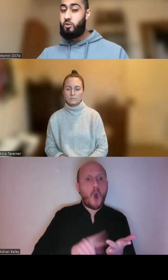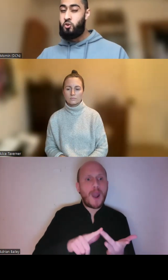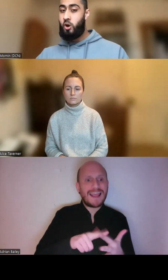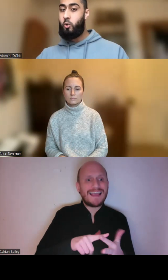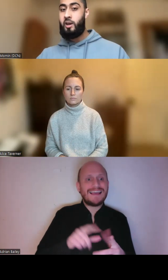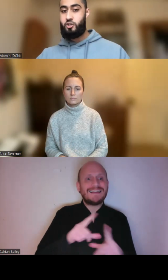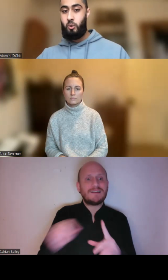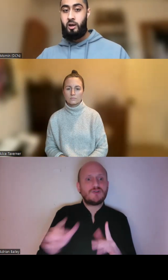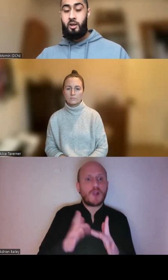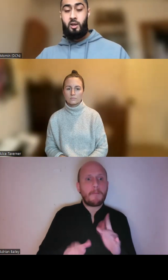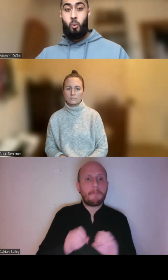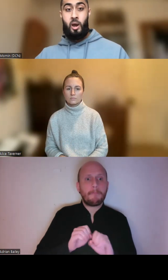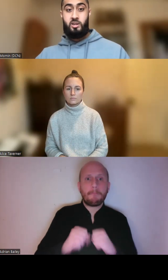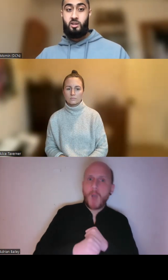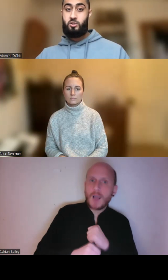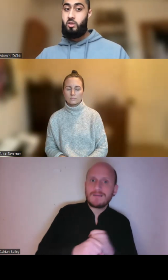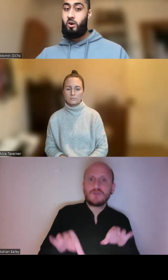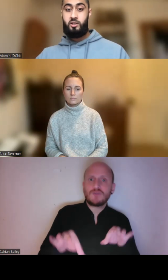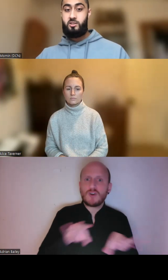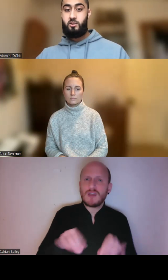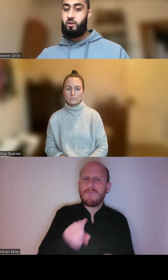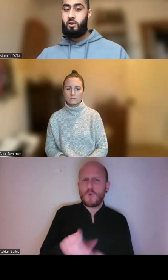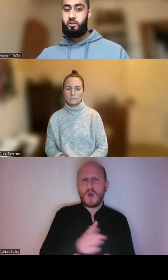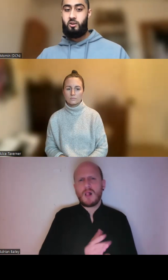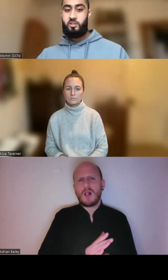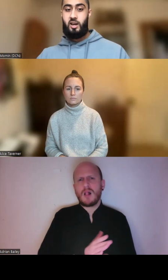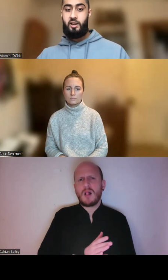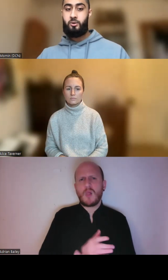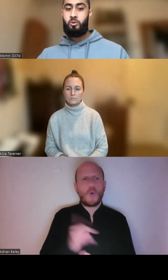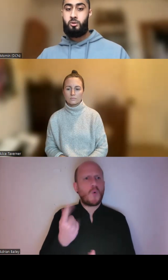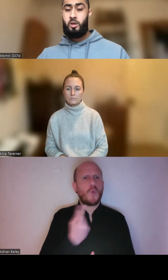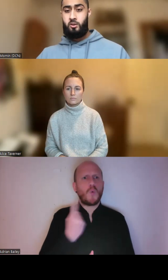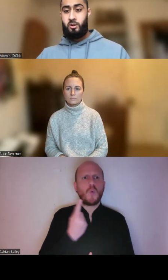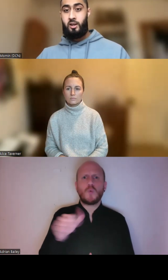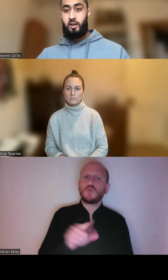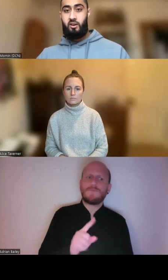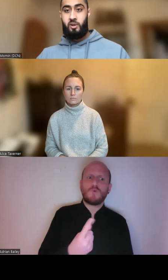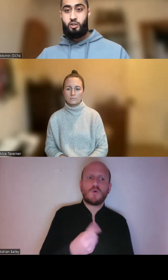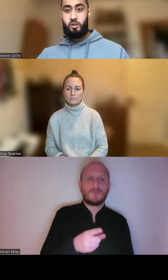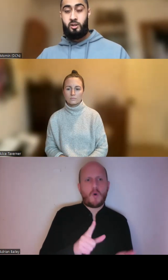If you're not quite sure where you need to start, then Ollie's the guy to go to. We've got Nikola that I mentioned.